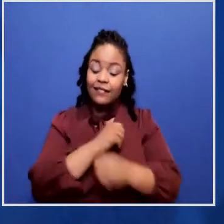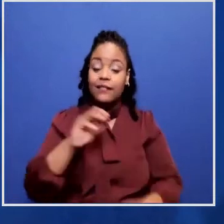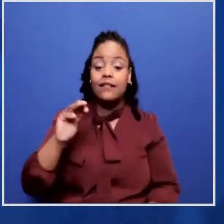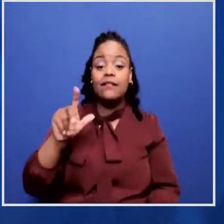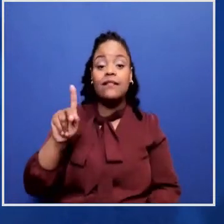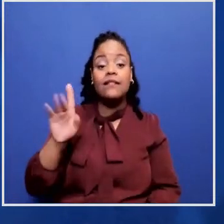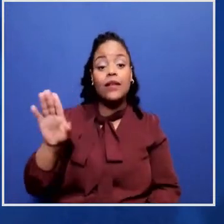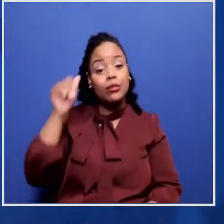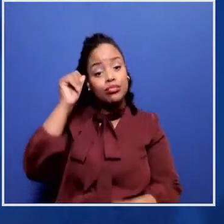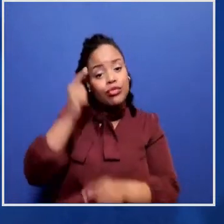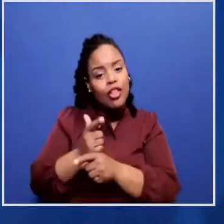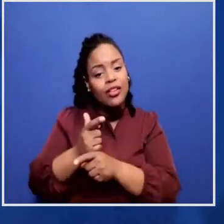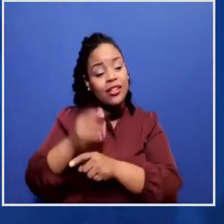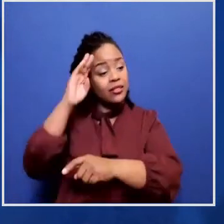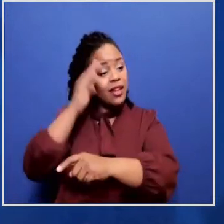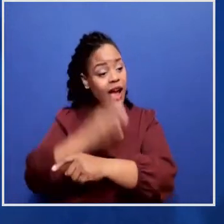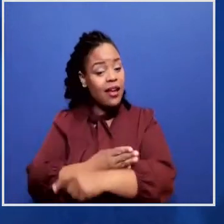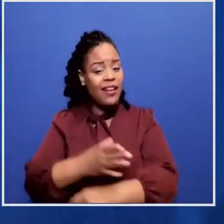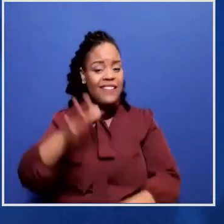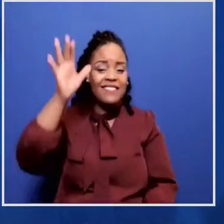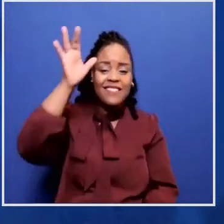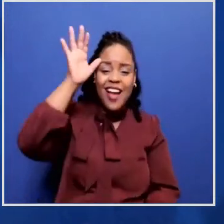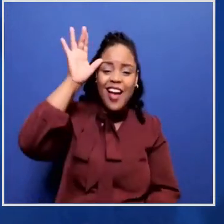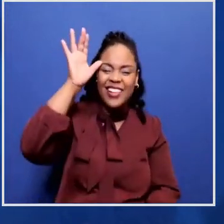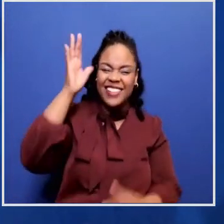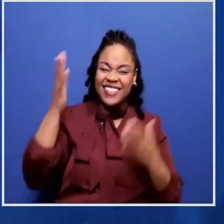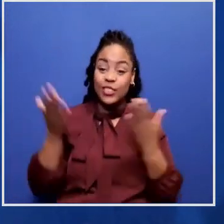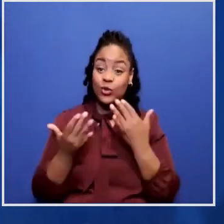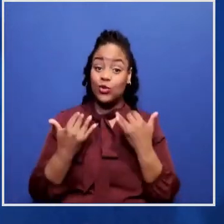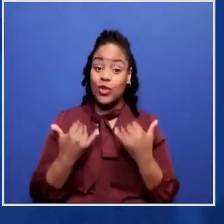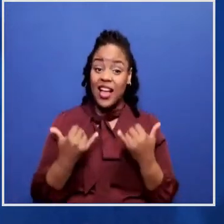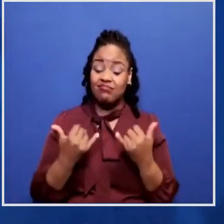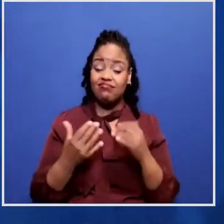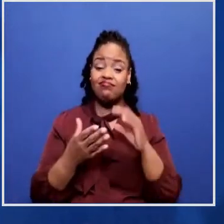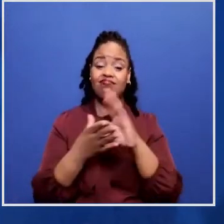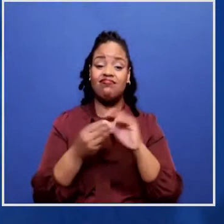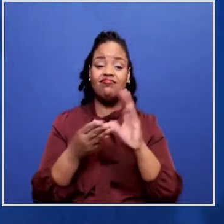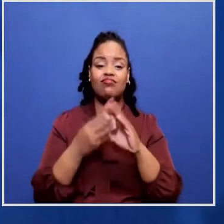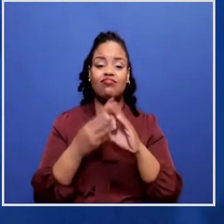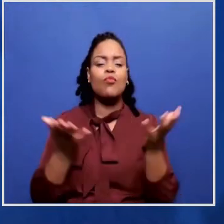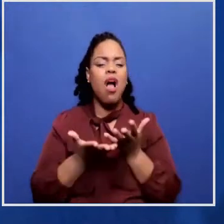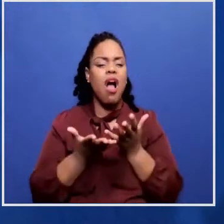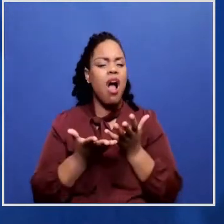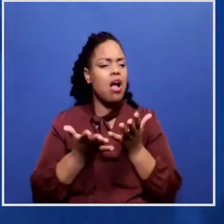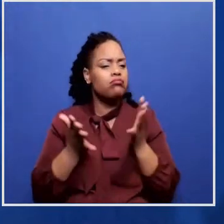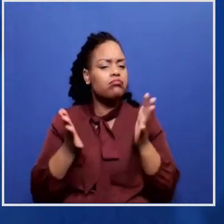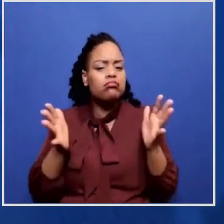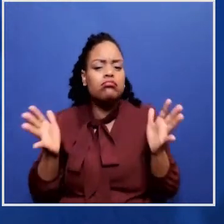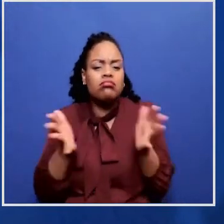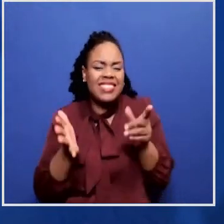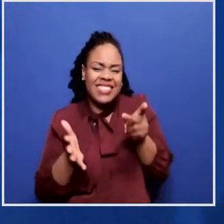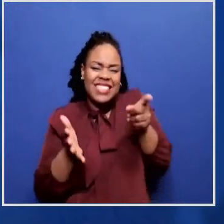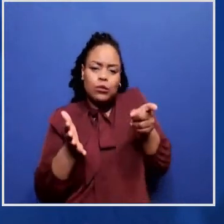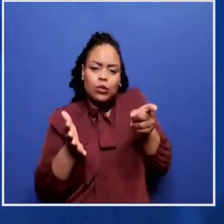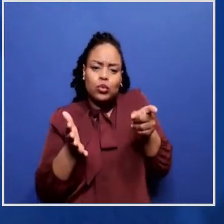HE WAS A BROTHER, A SON, A FATHER, HERE WITH US TODAY TO